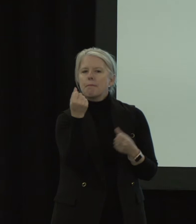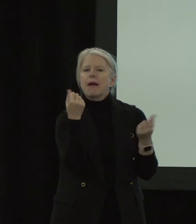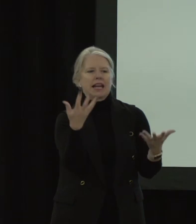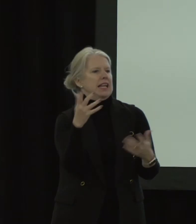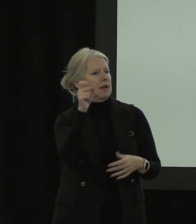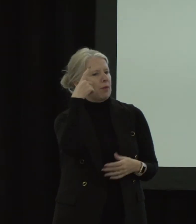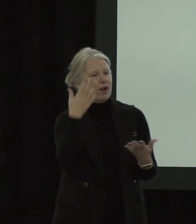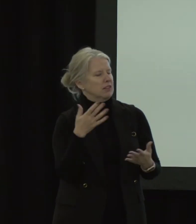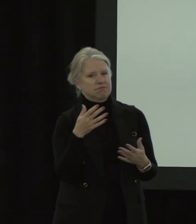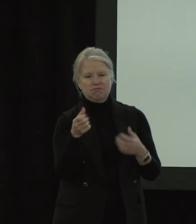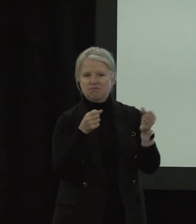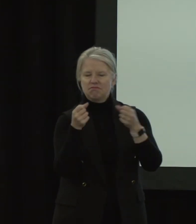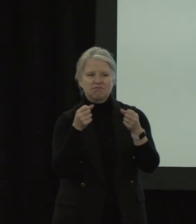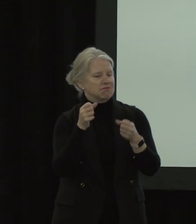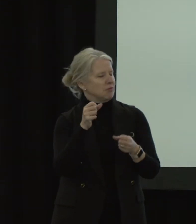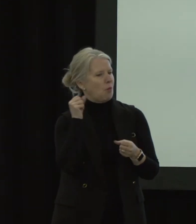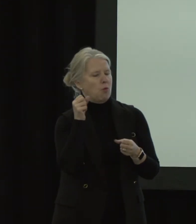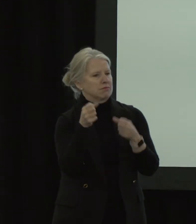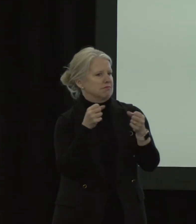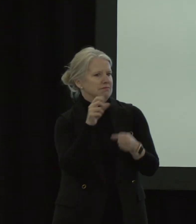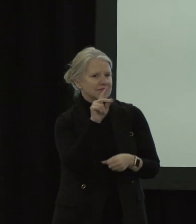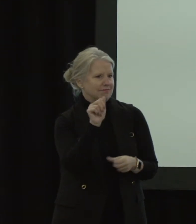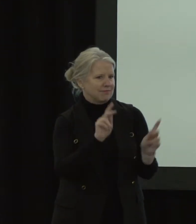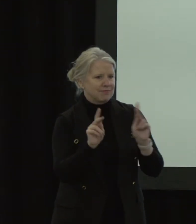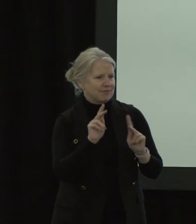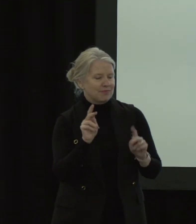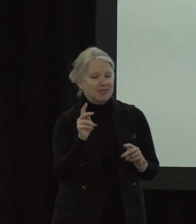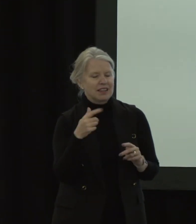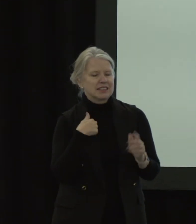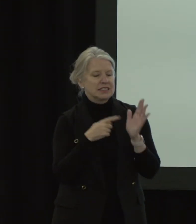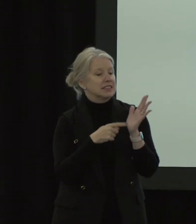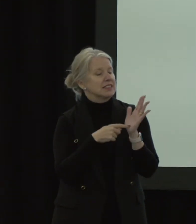want anything to do with us. Well, the strategy doesn't respond to